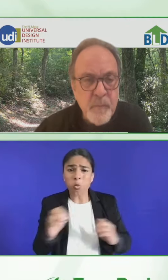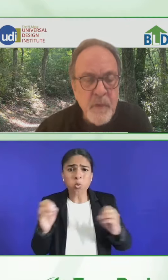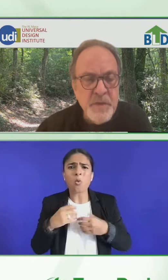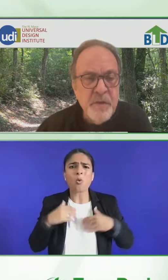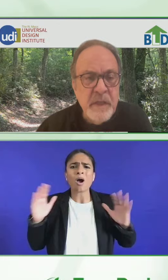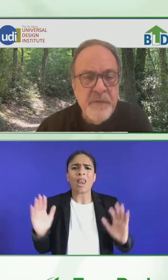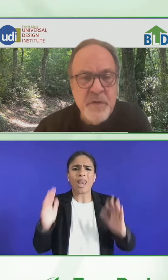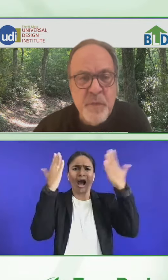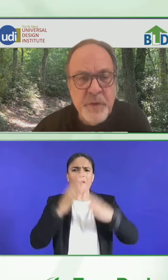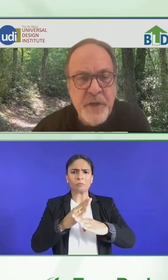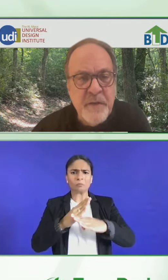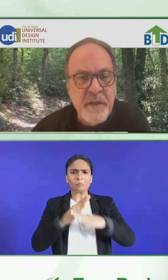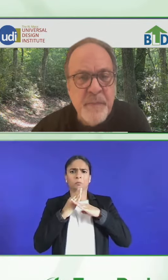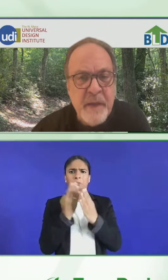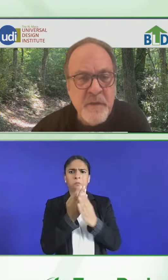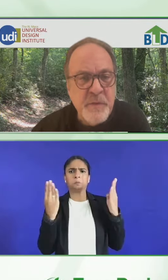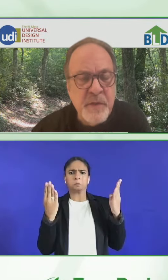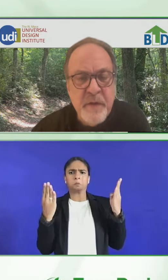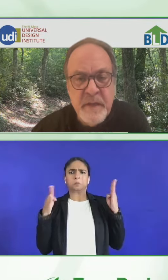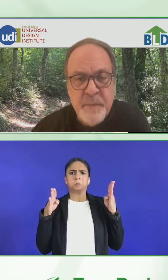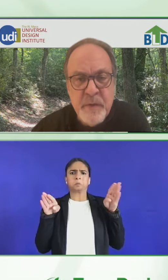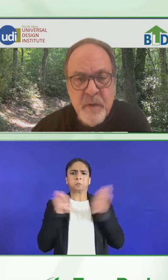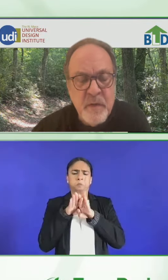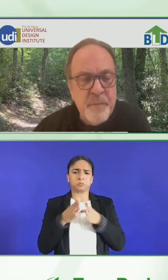Certainly fees use a wheelchair with these bathrooms which are very typical.